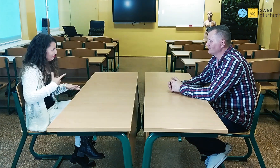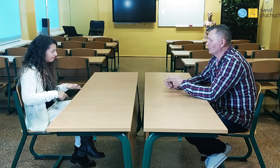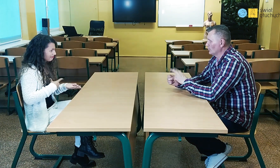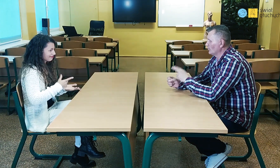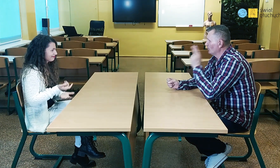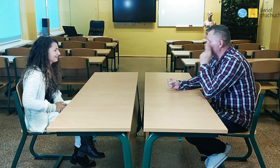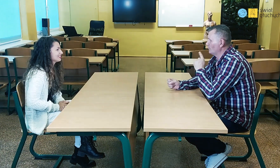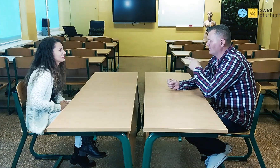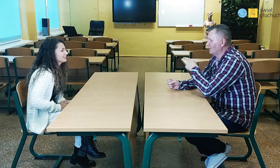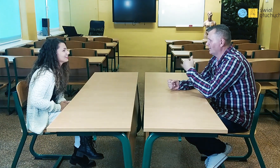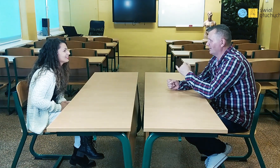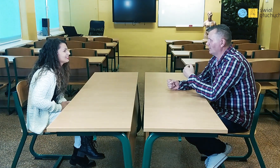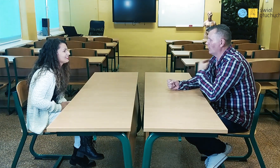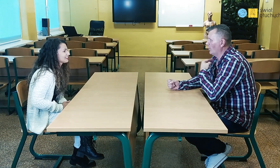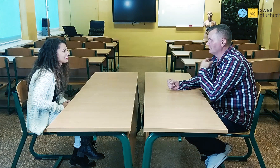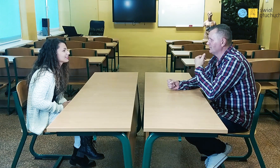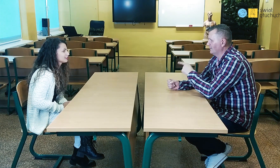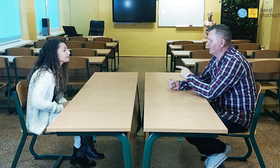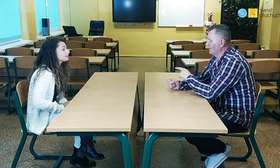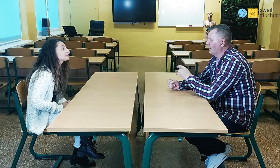Deaf people speak a bit differently than hearing people.